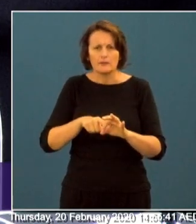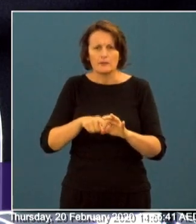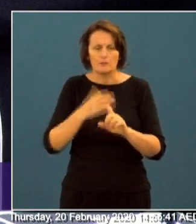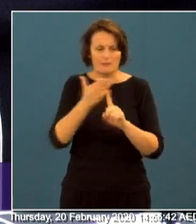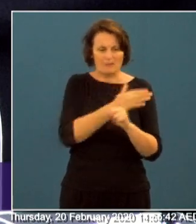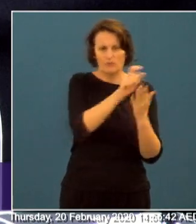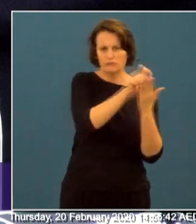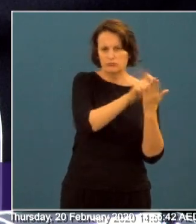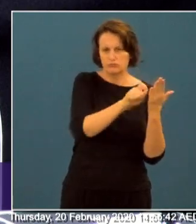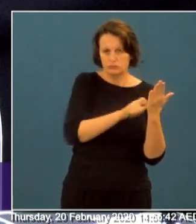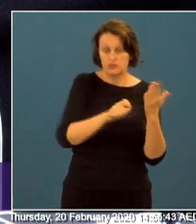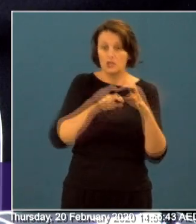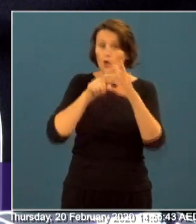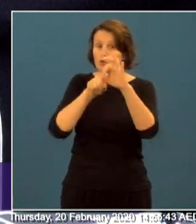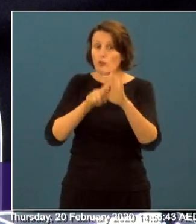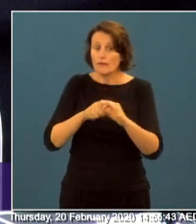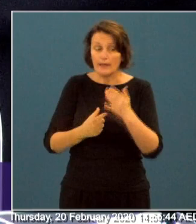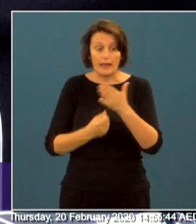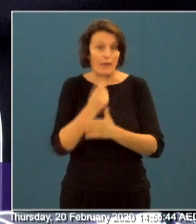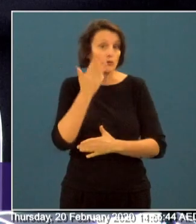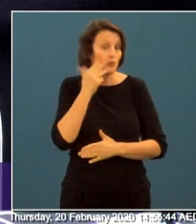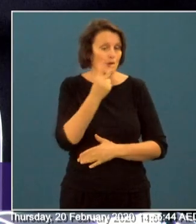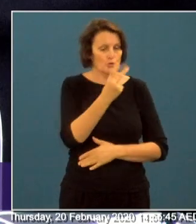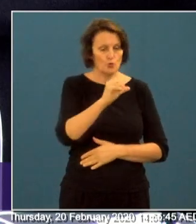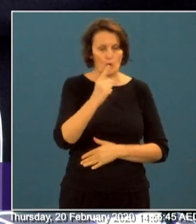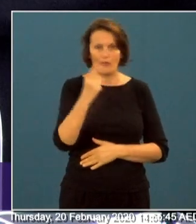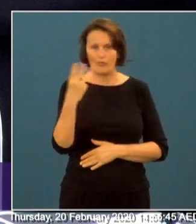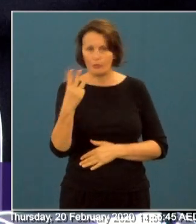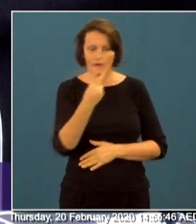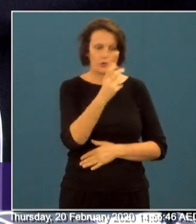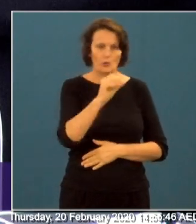And that was a survey conducted in 2013 and '14 within New South Wales Health,